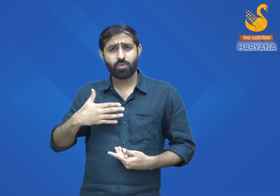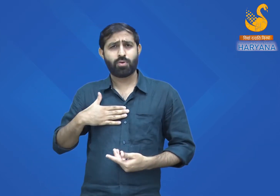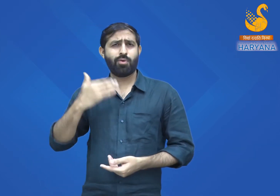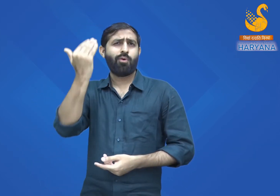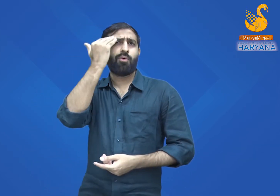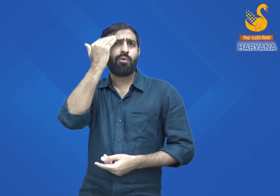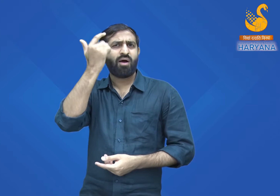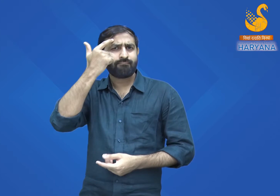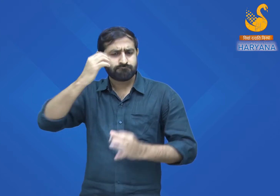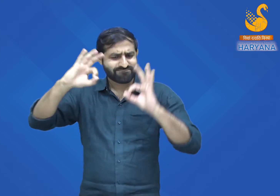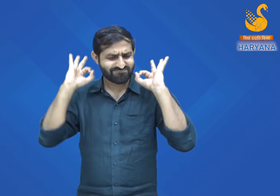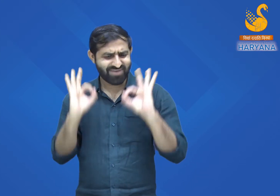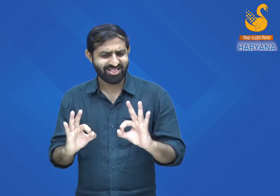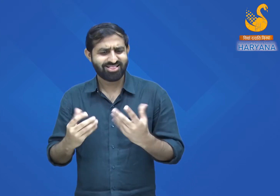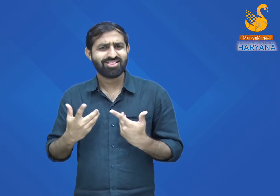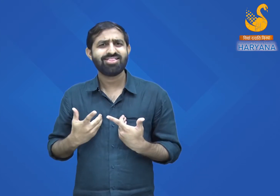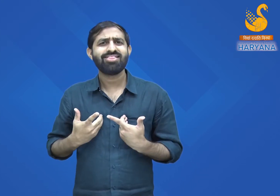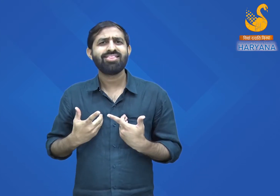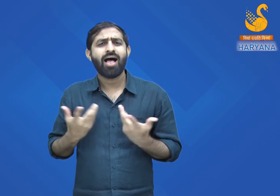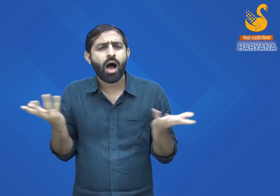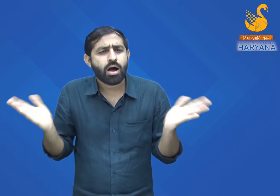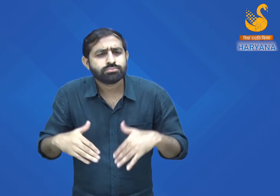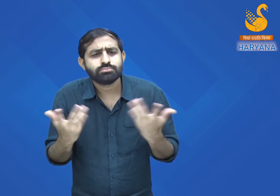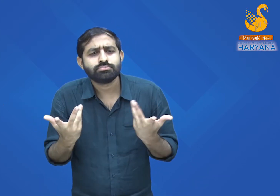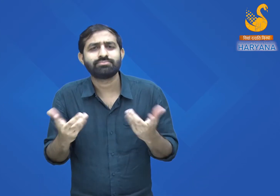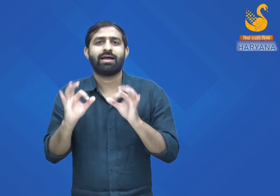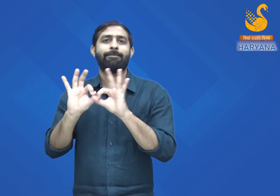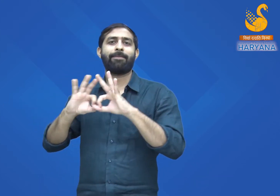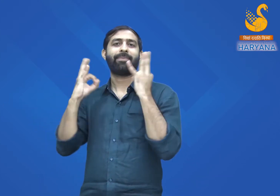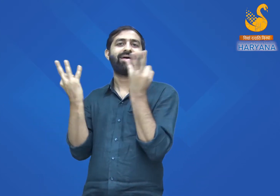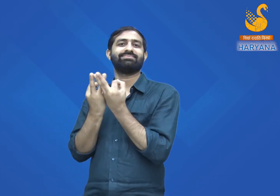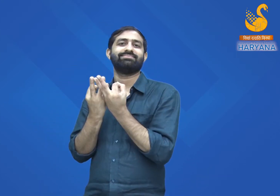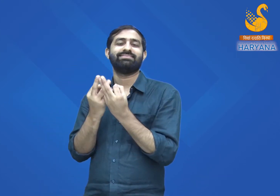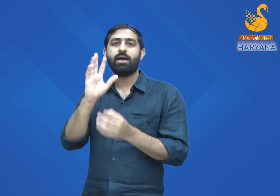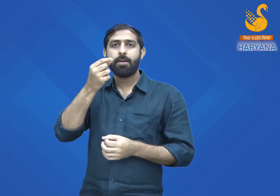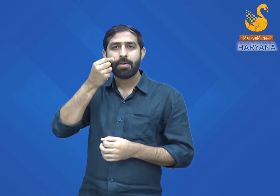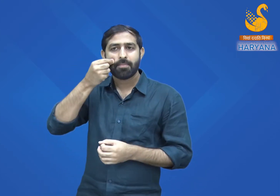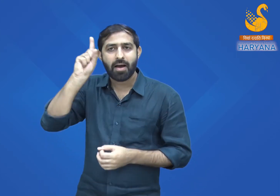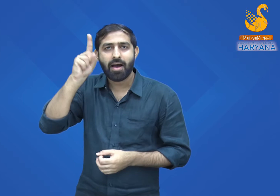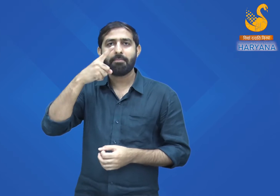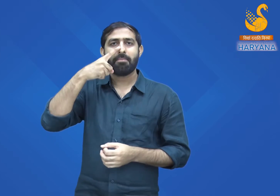and therefore establish and define our identity which we get from our family